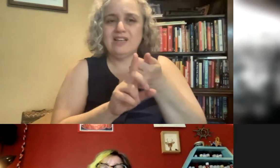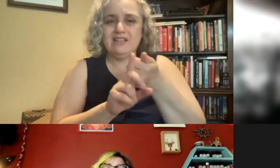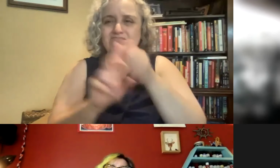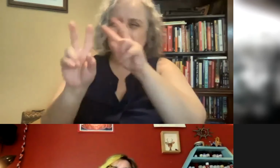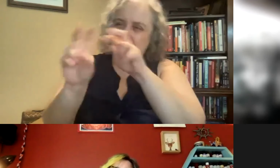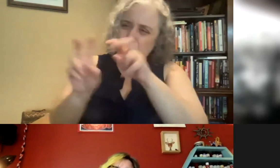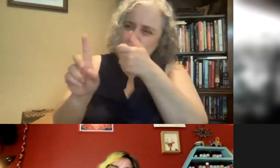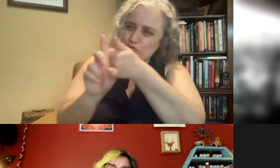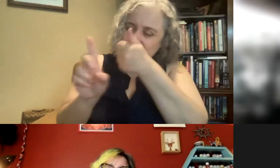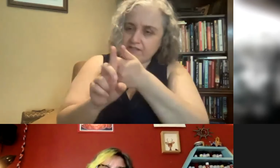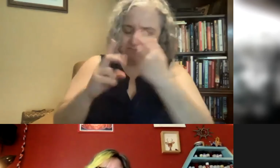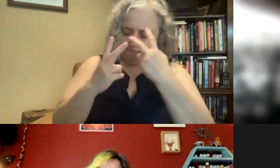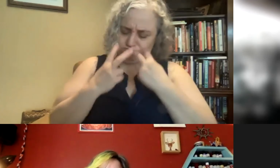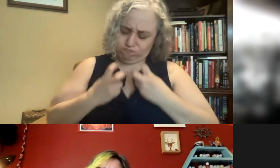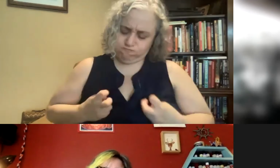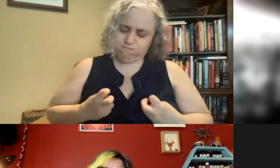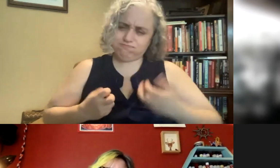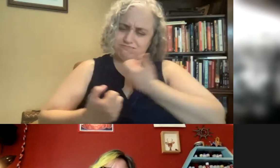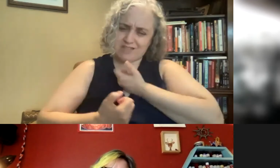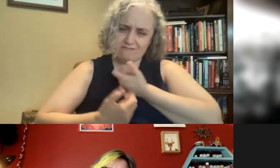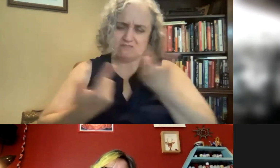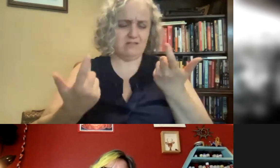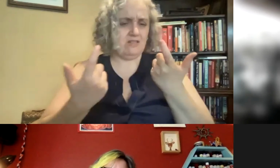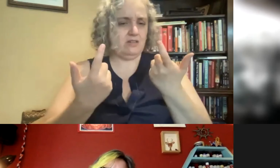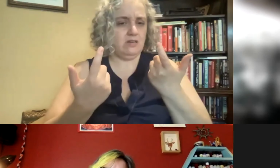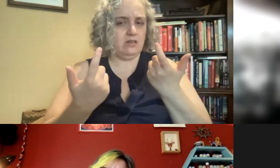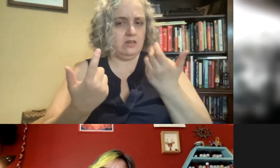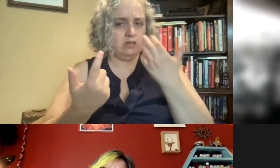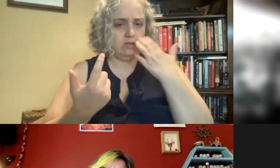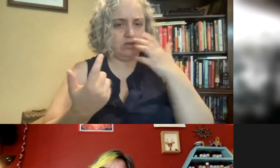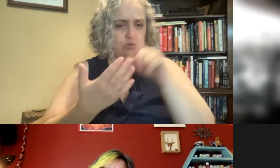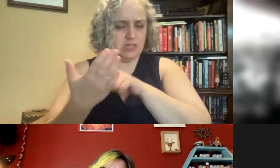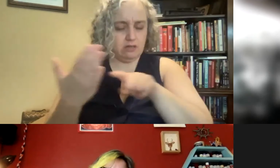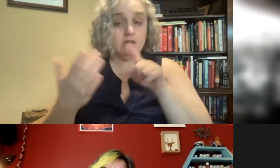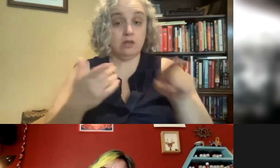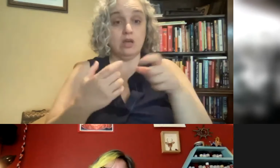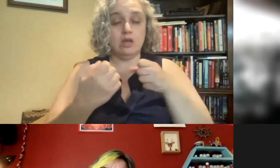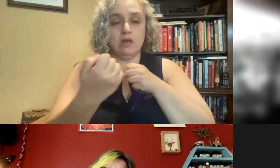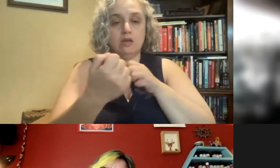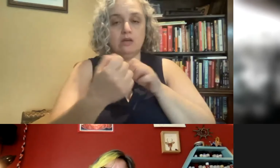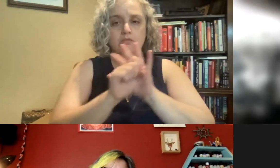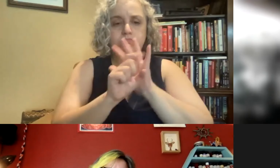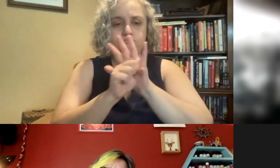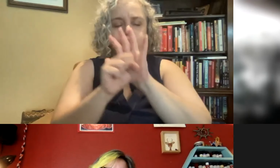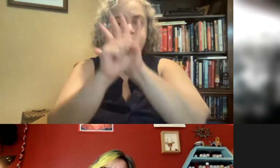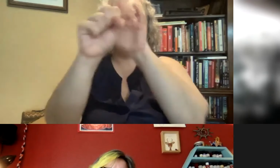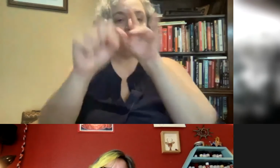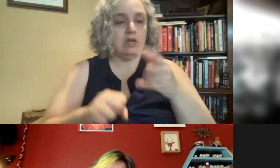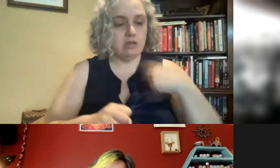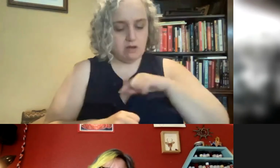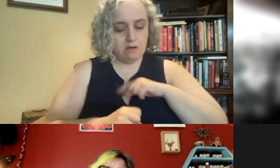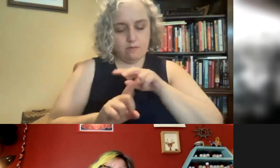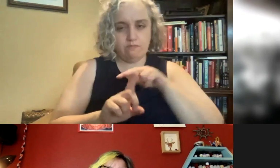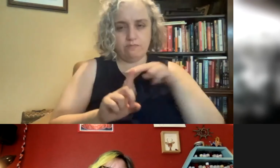If in defending one side or the other and thinking that there